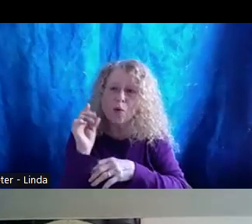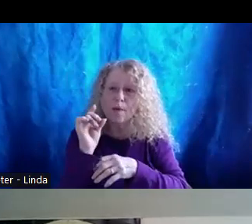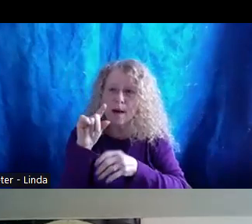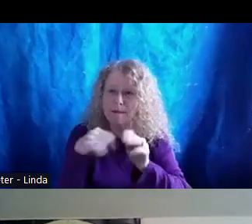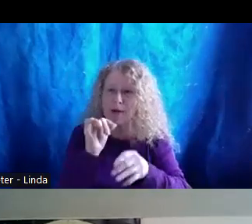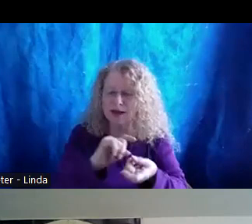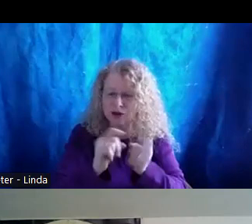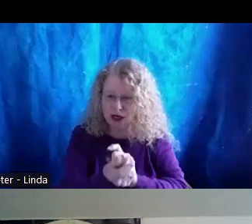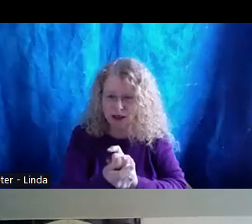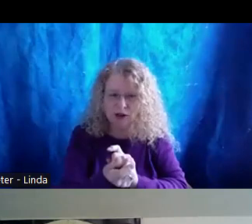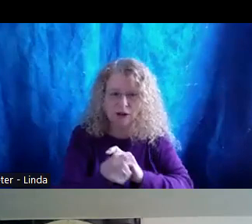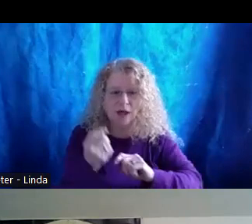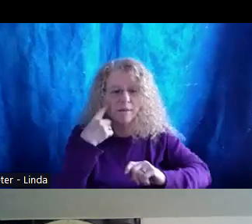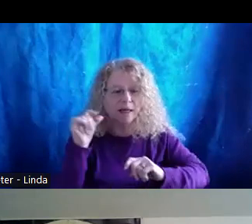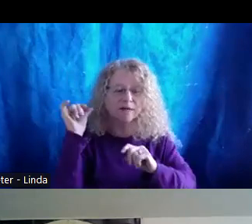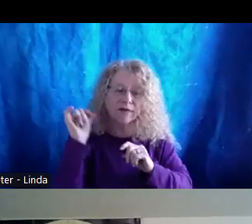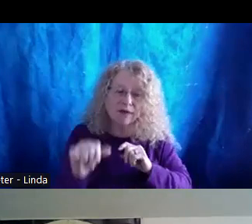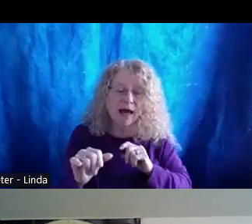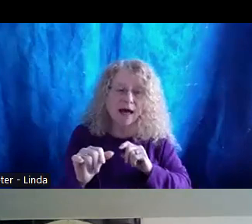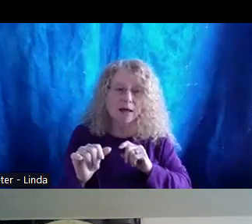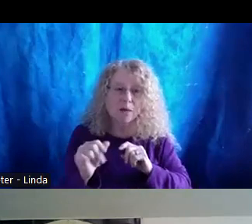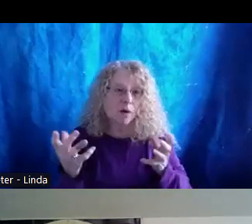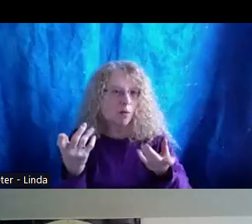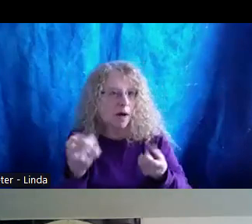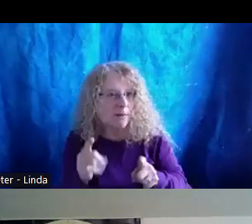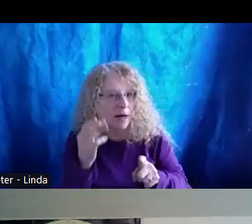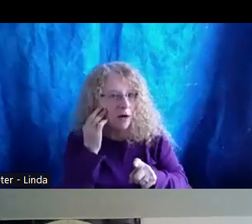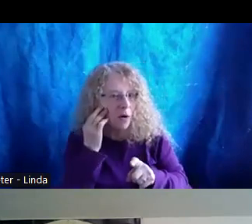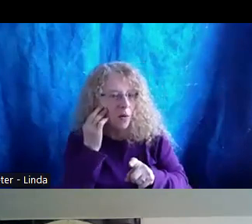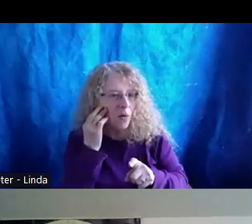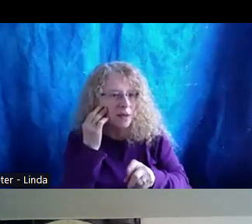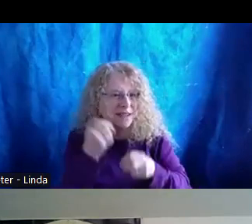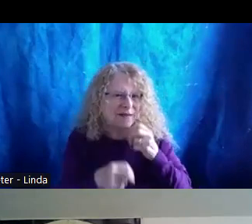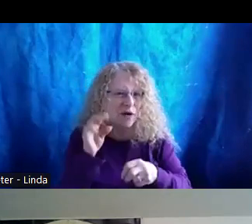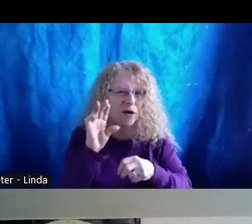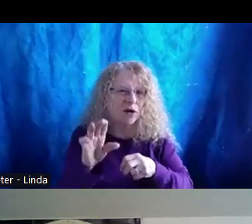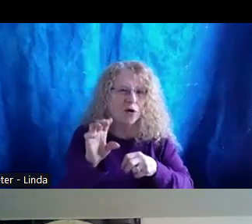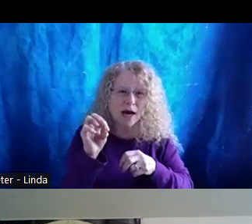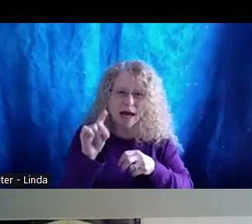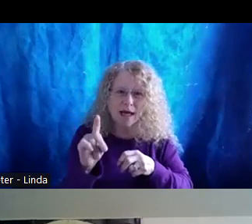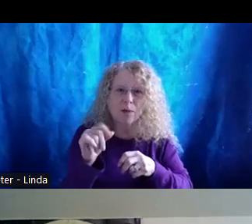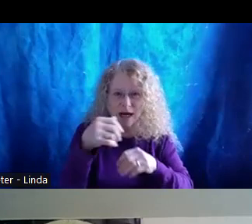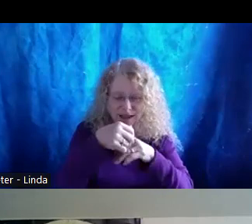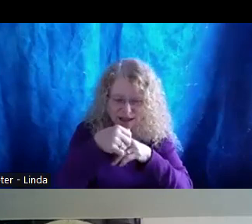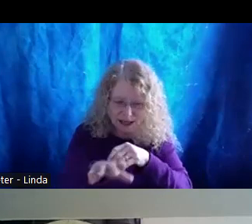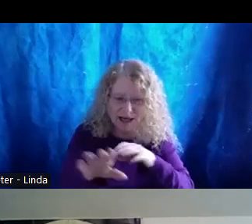BECAUSE OF THAT, WHAT IS GOING TO HAPPEN, AND I KNOW THIS IS REALLY HARD ON YOUR END,